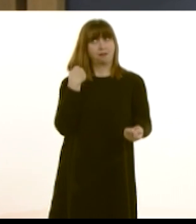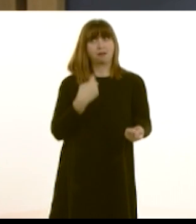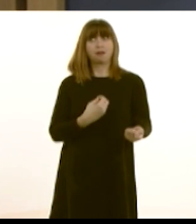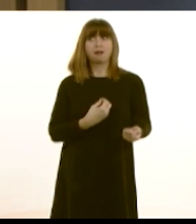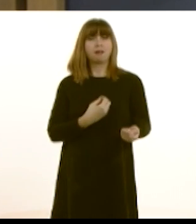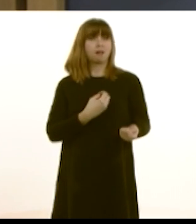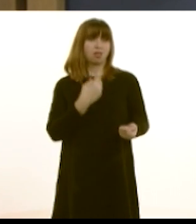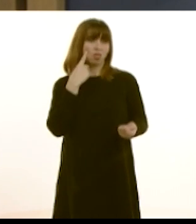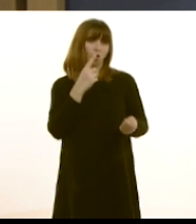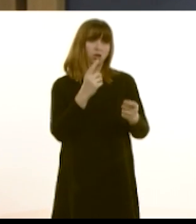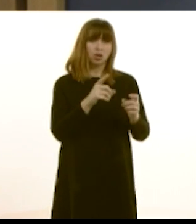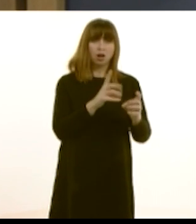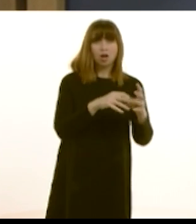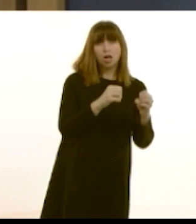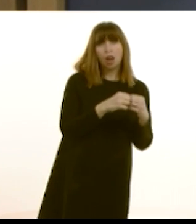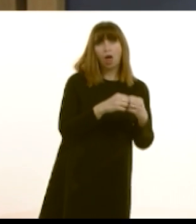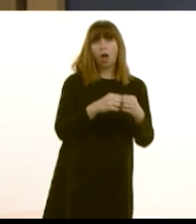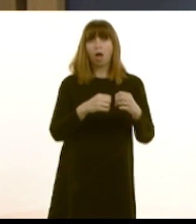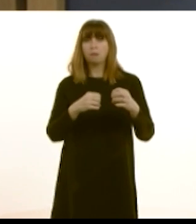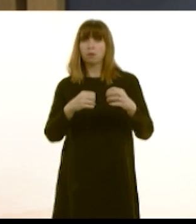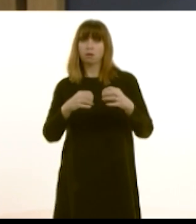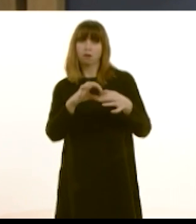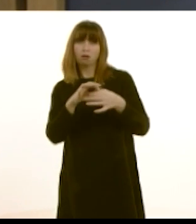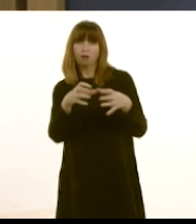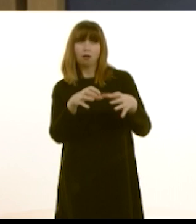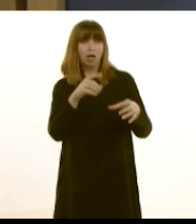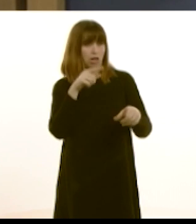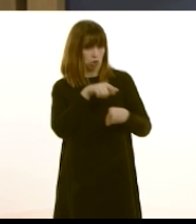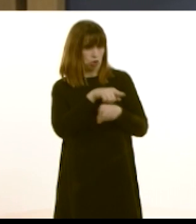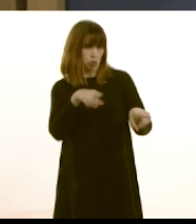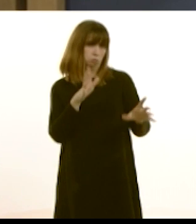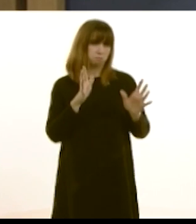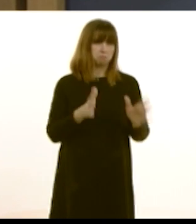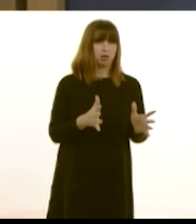and societies at a local level that, if they didnít take responsibility for these assets,